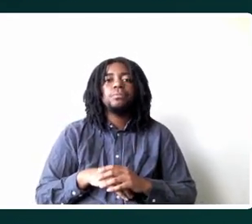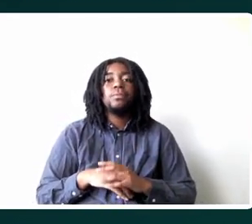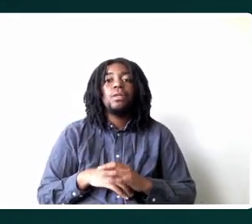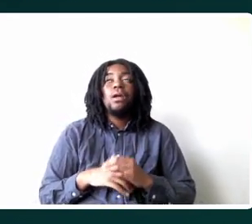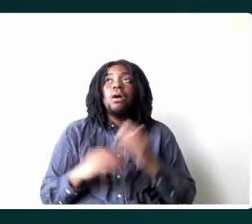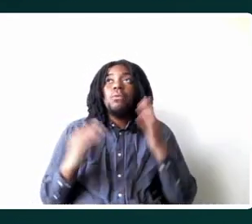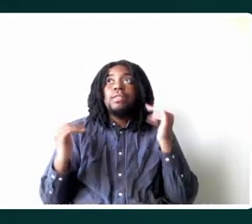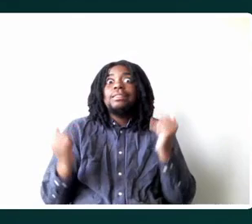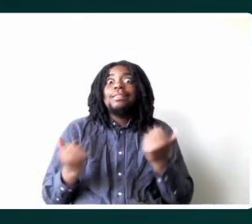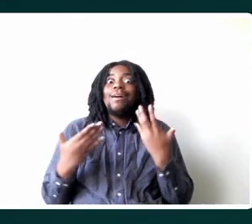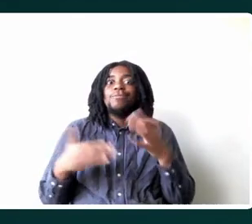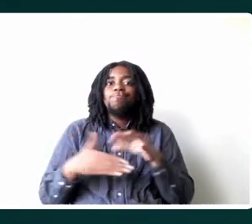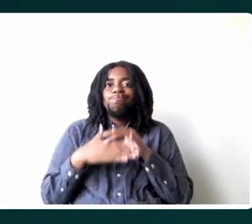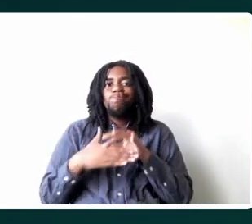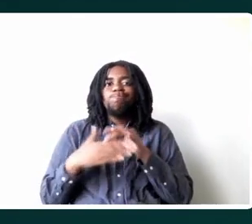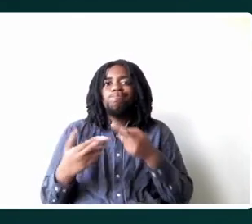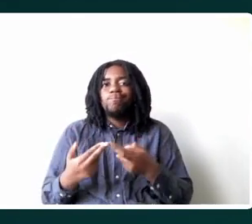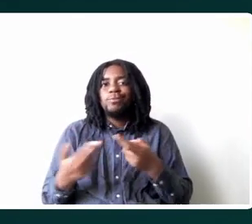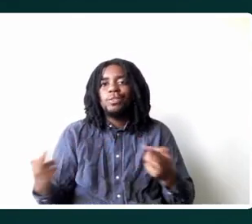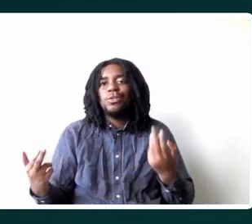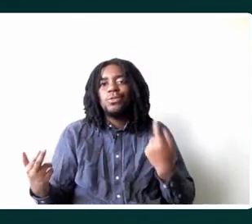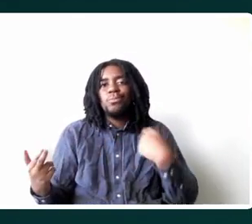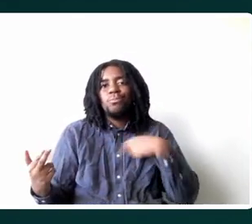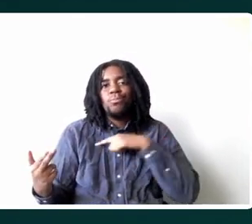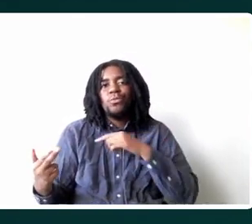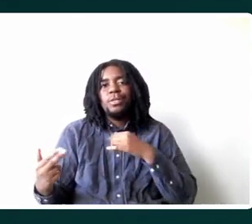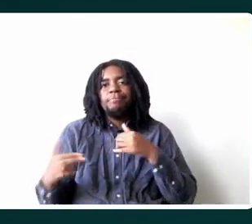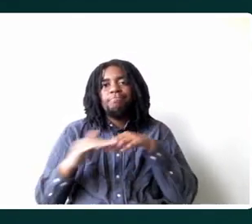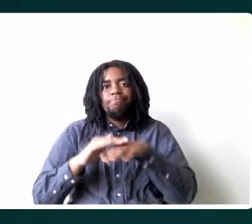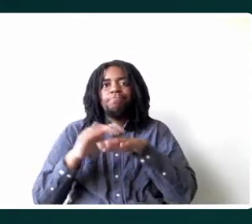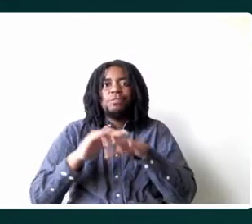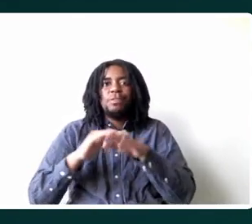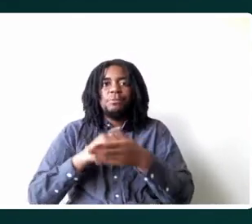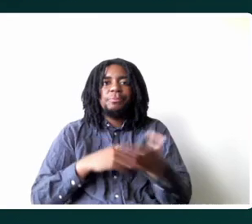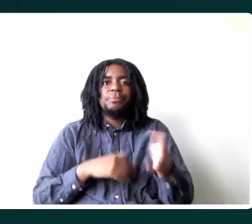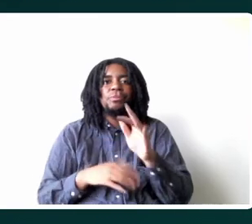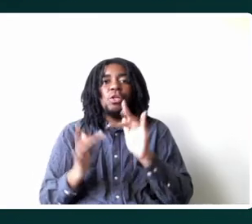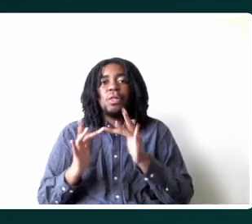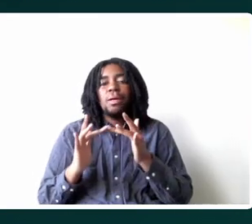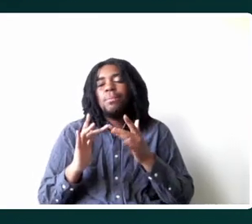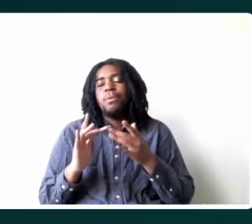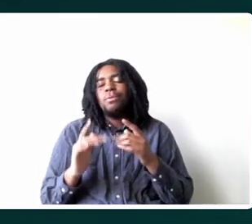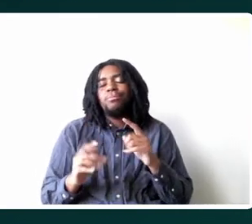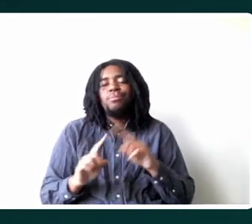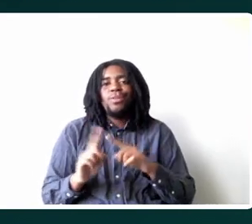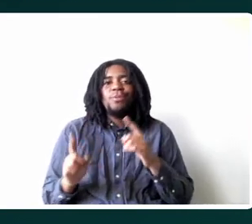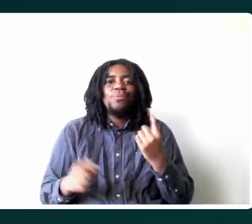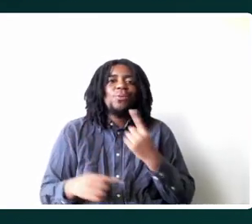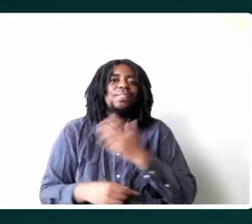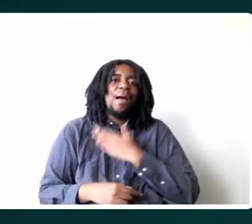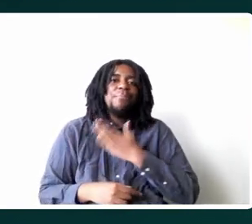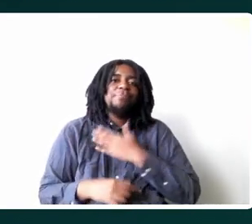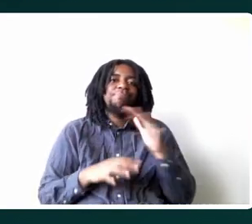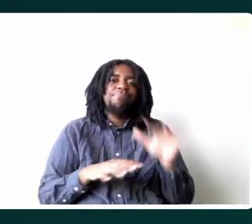you know, we are making available online. But also are always happy to host groups as well.